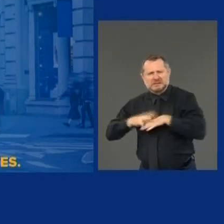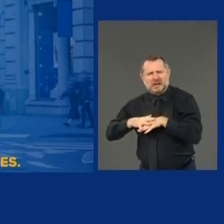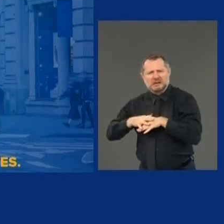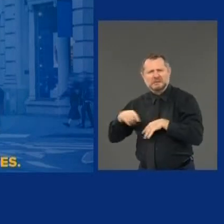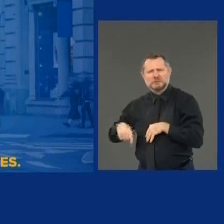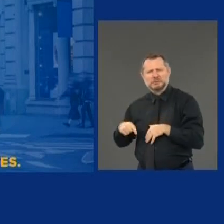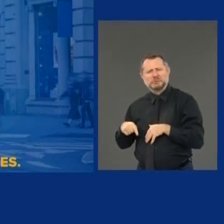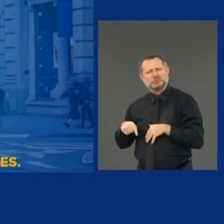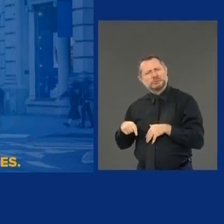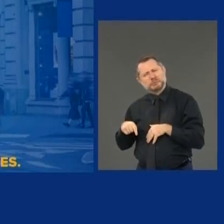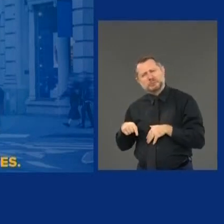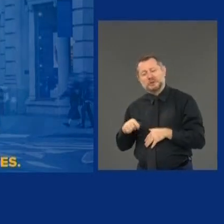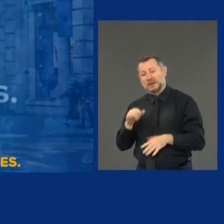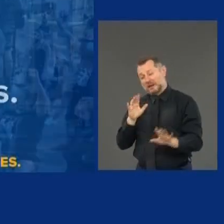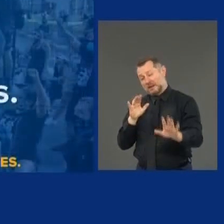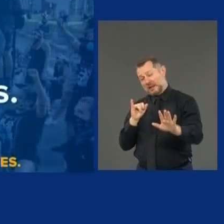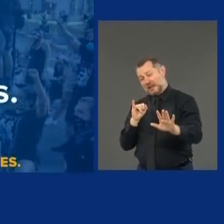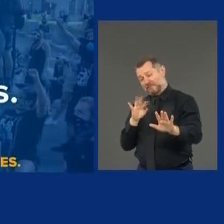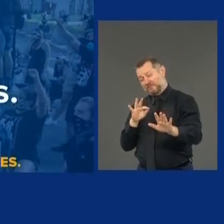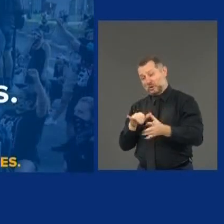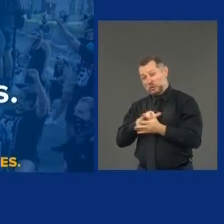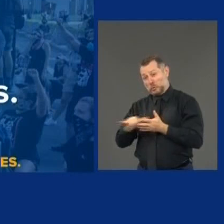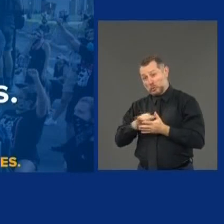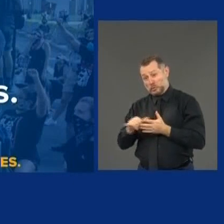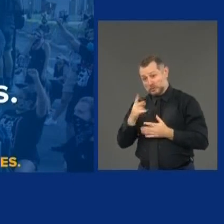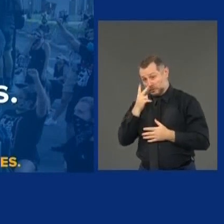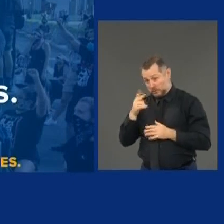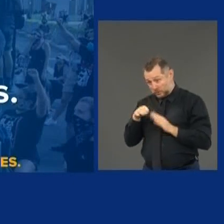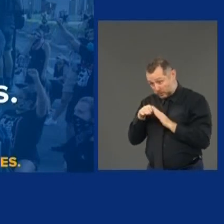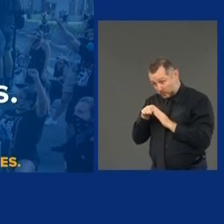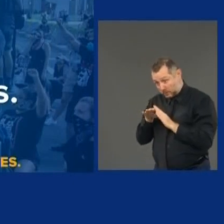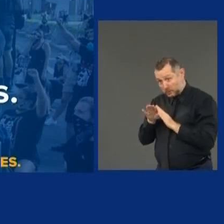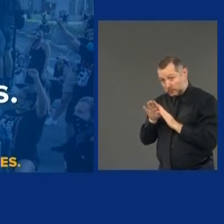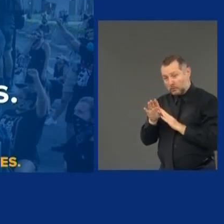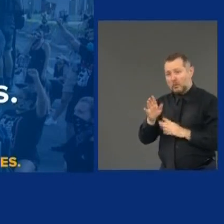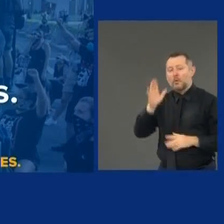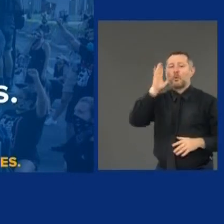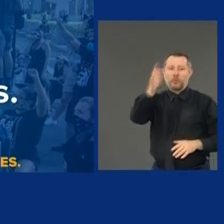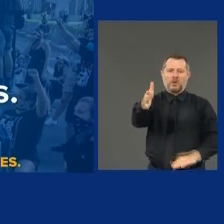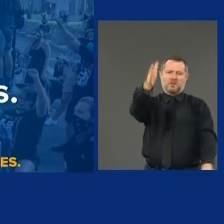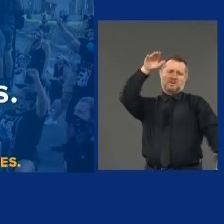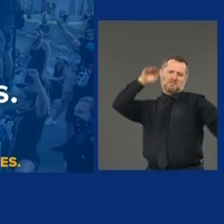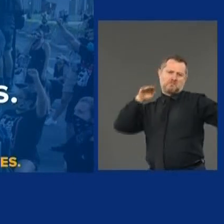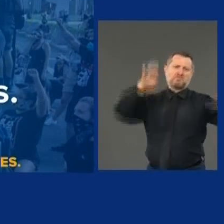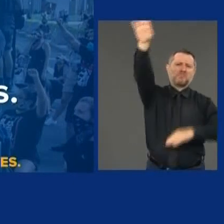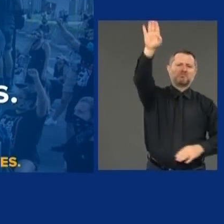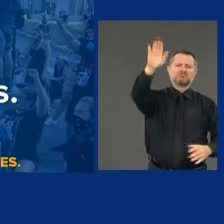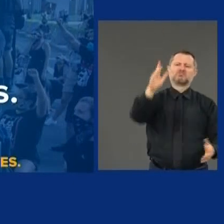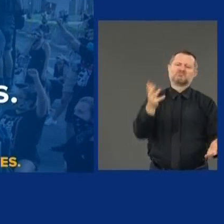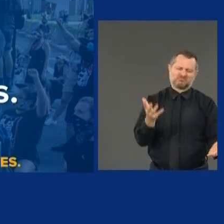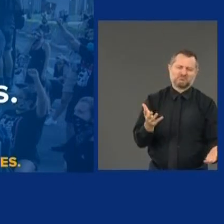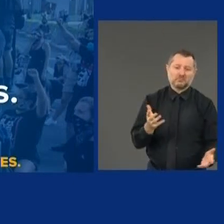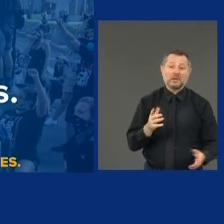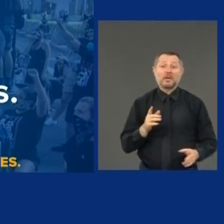WE HAVE THE CROWDING. YOU START TO SEE AN INCREASE, IT'S GOING TO TAKE OFF AND THAT'S HOW WE GOT HERE IN THE